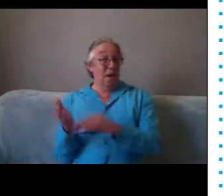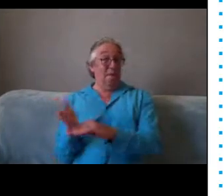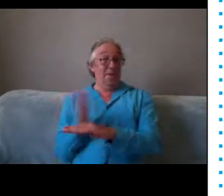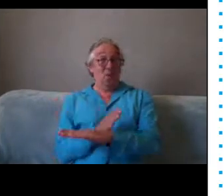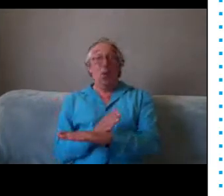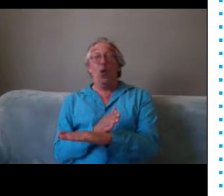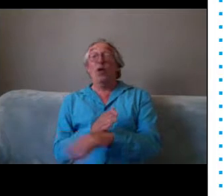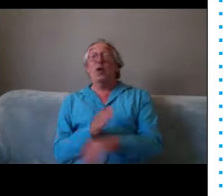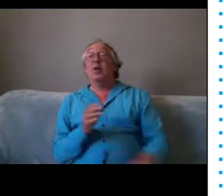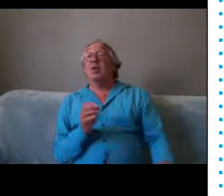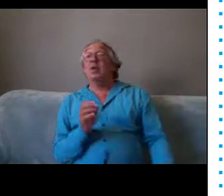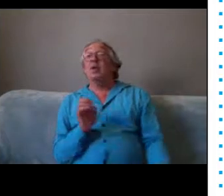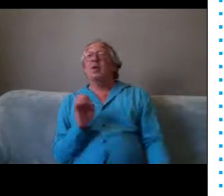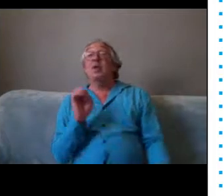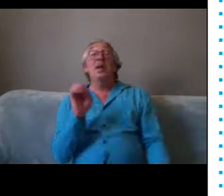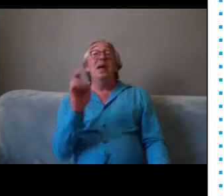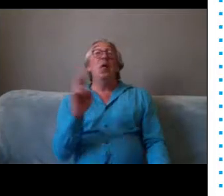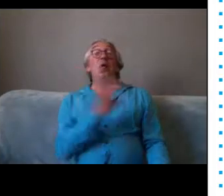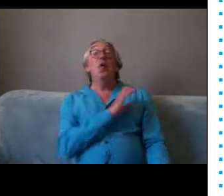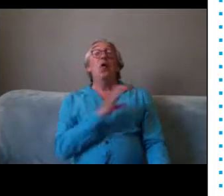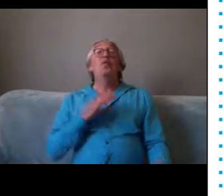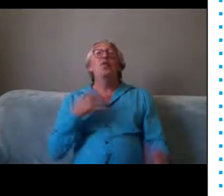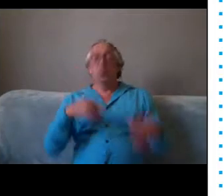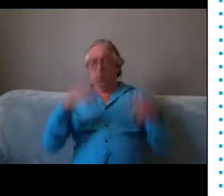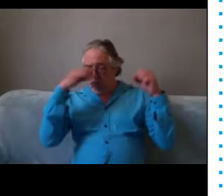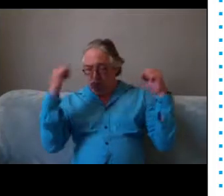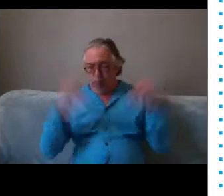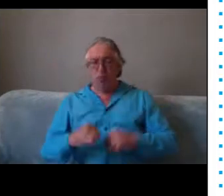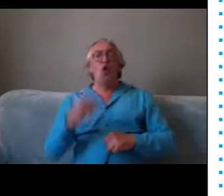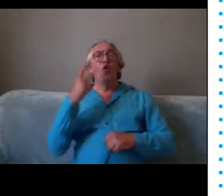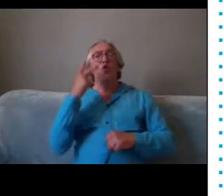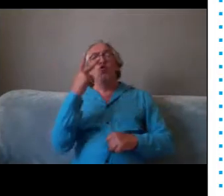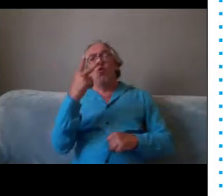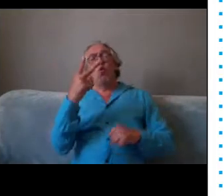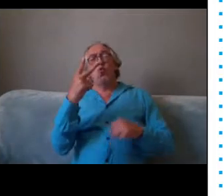At the moment you'll find some information about the project.